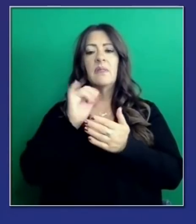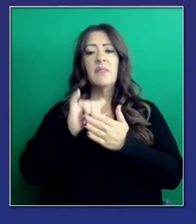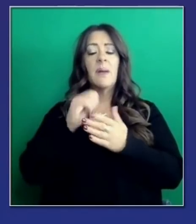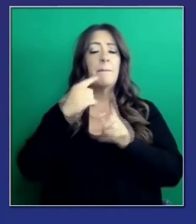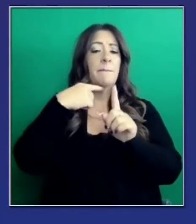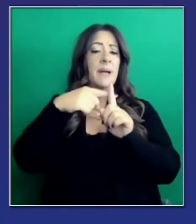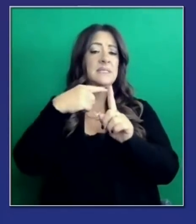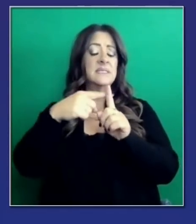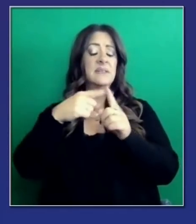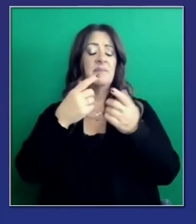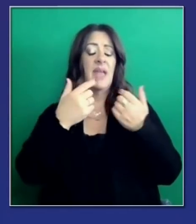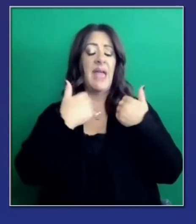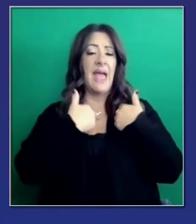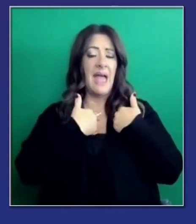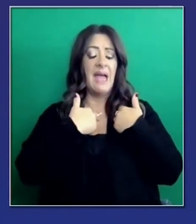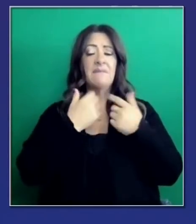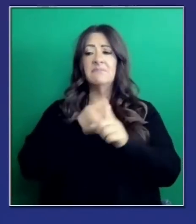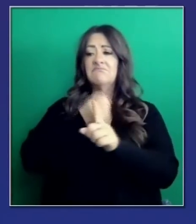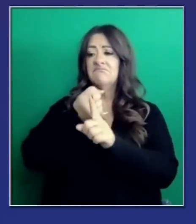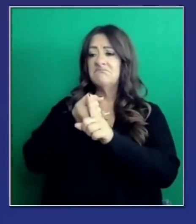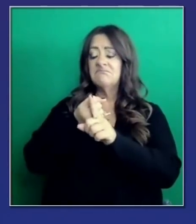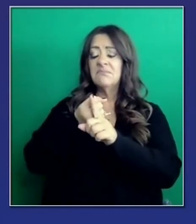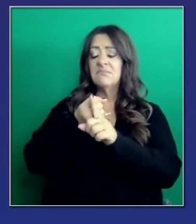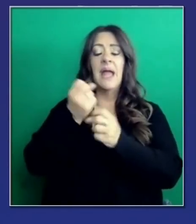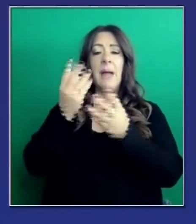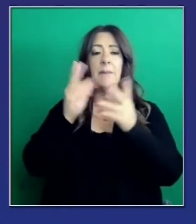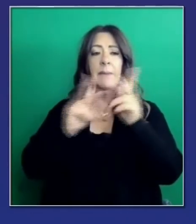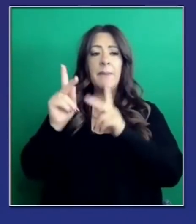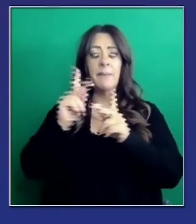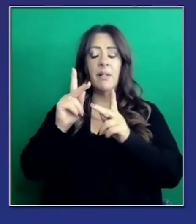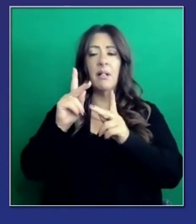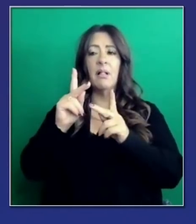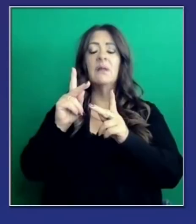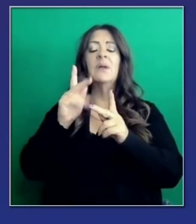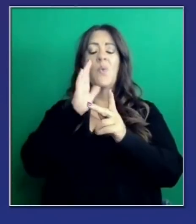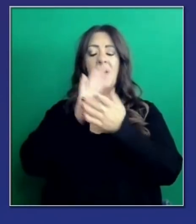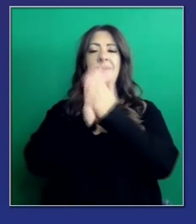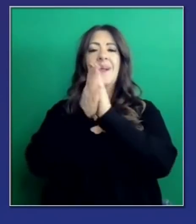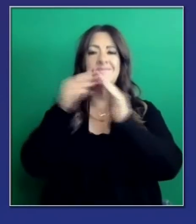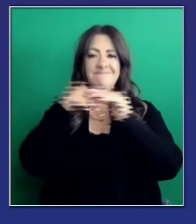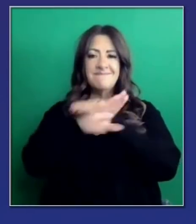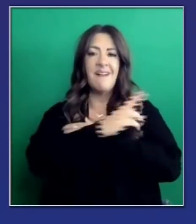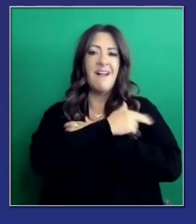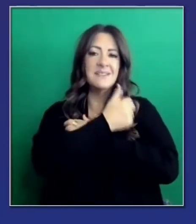ALL PART OF OUR UNDERSTANDING IN TERMS OF THE IMPACT THAT